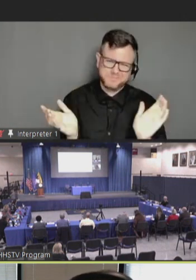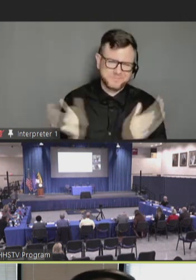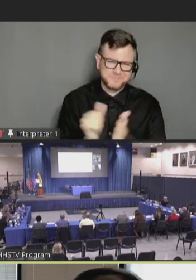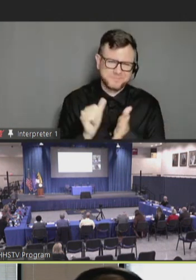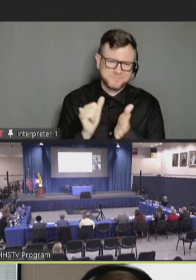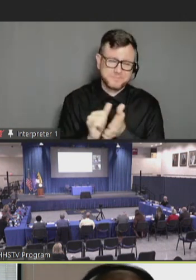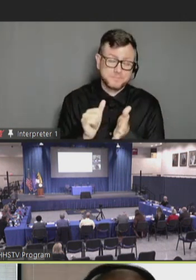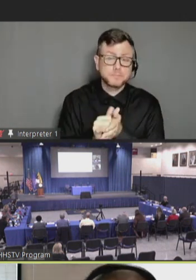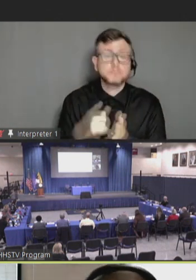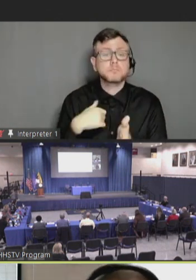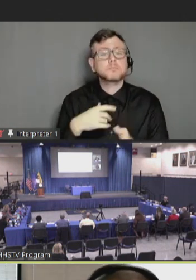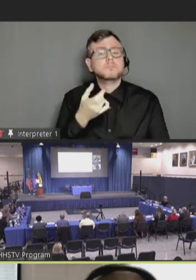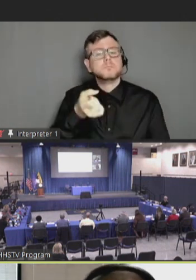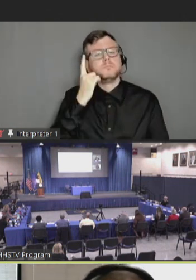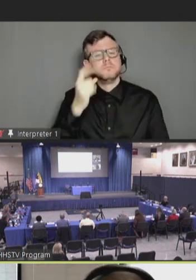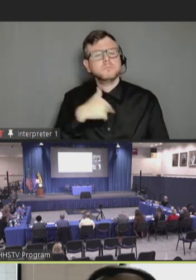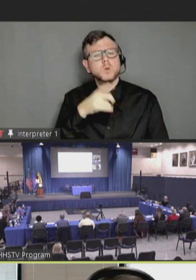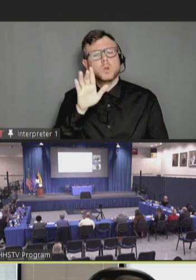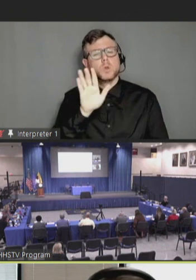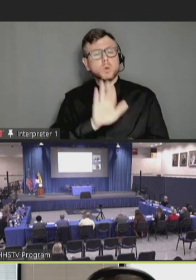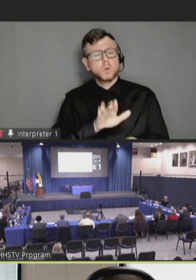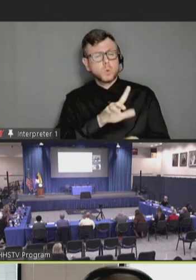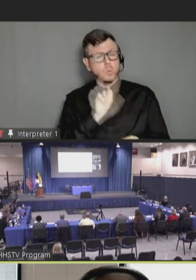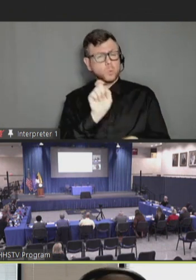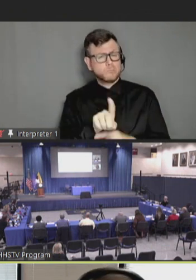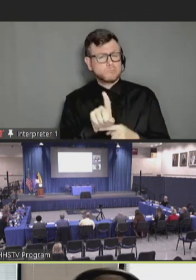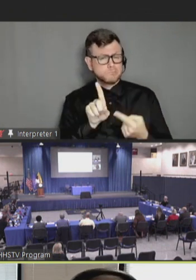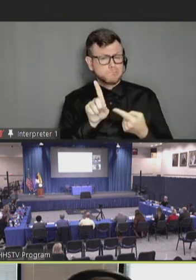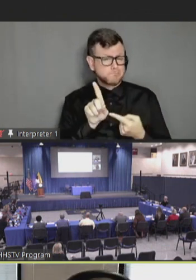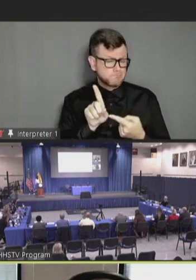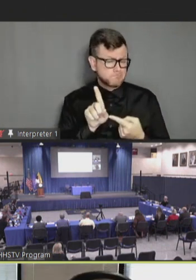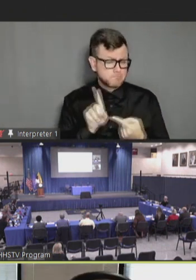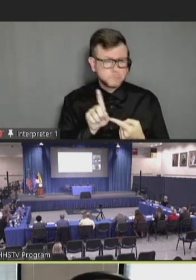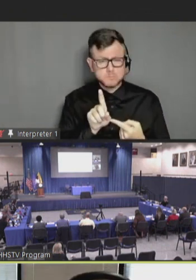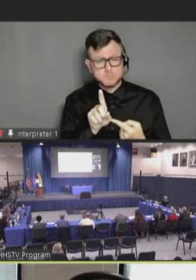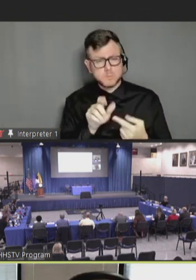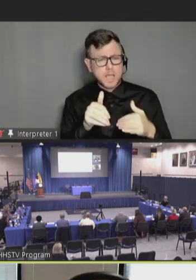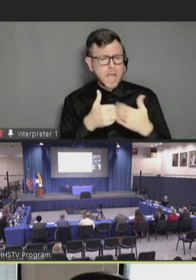But I understand sort of underlying your question is sort of, how do you find a good comparison